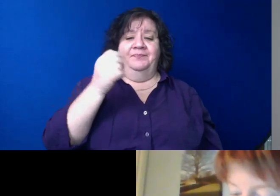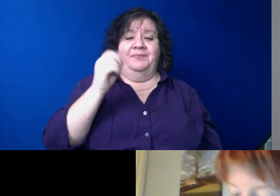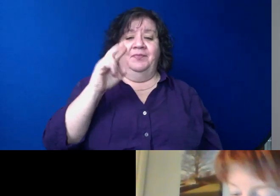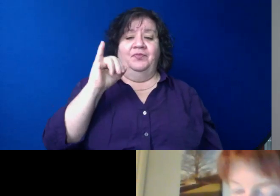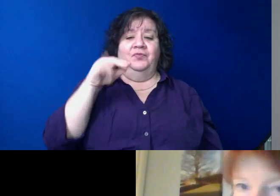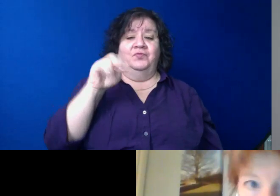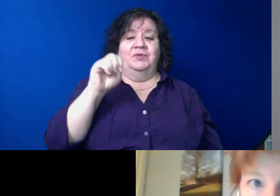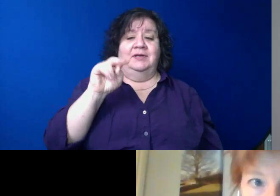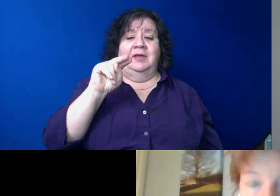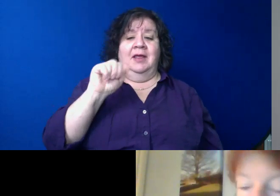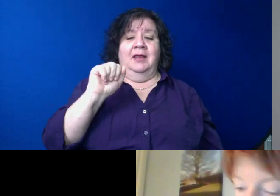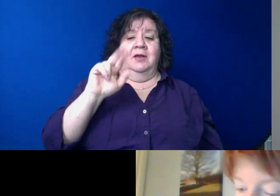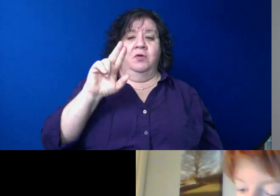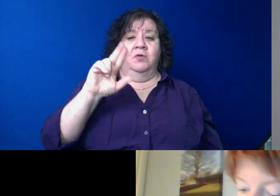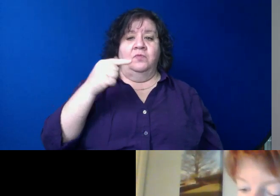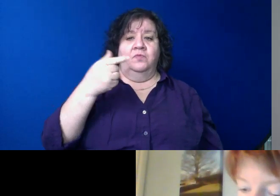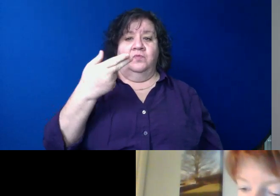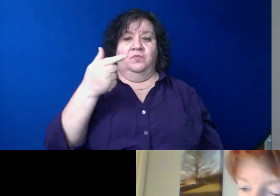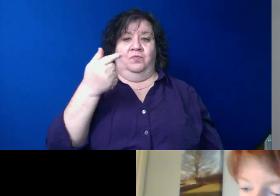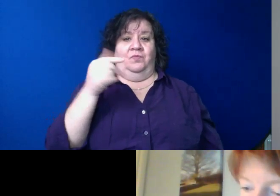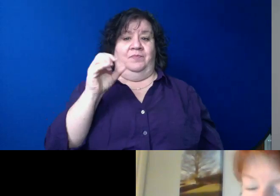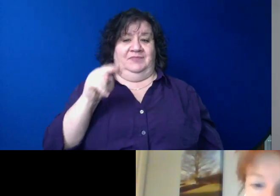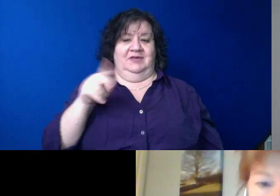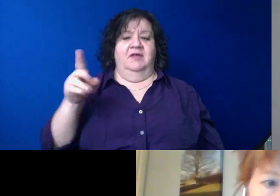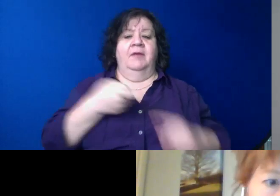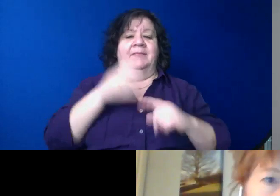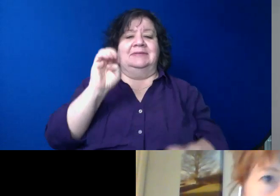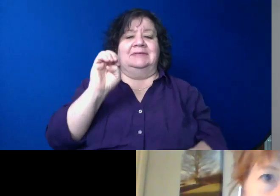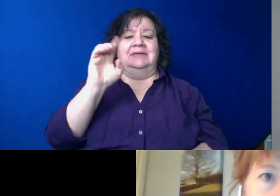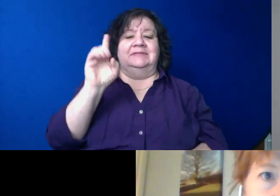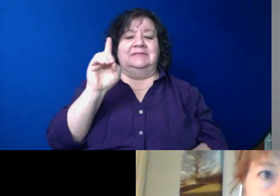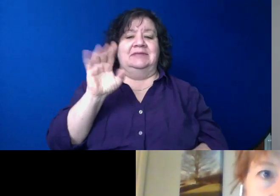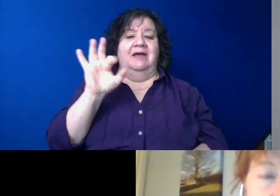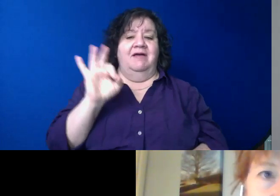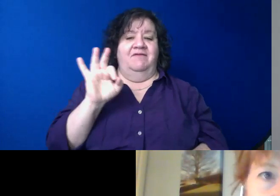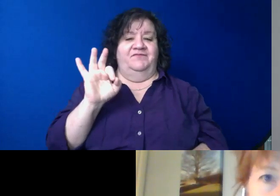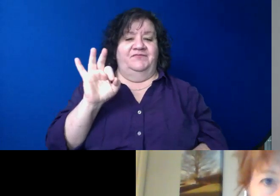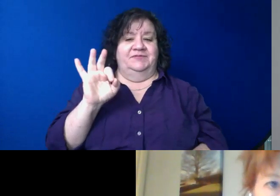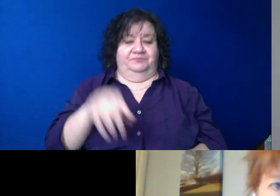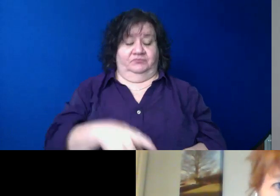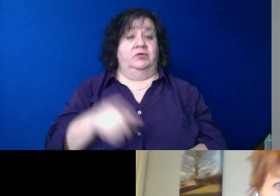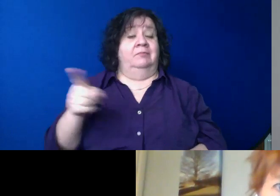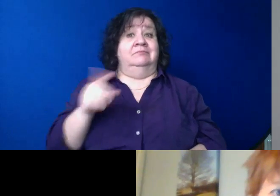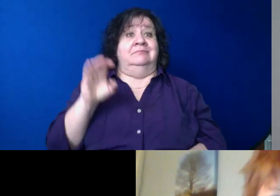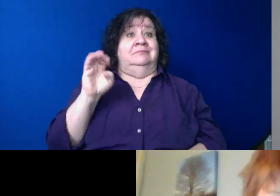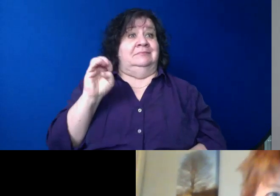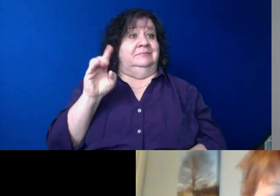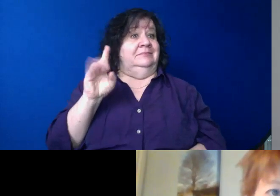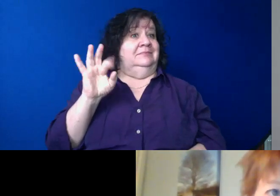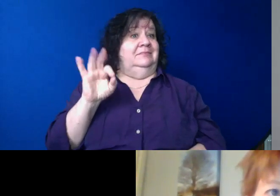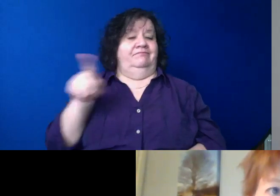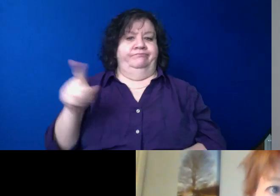initiative to discuss and raise their voice about the necessity to include persons with disabilities